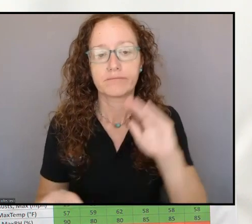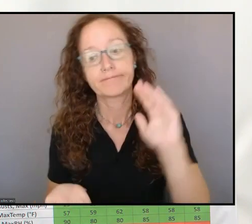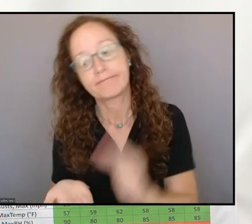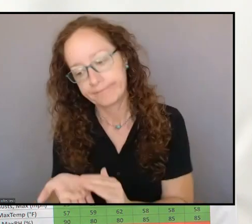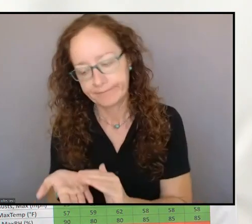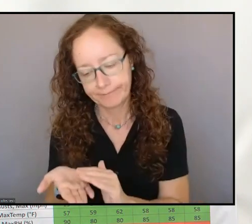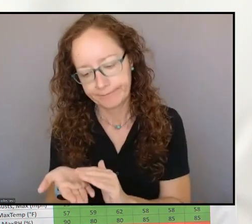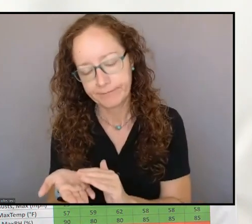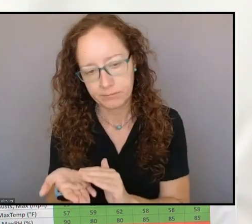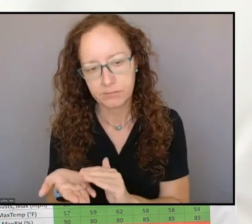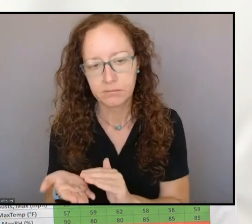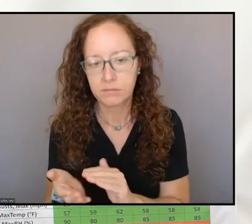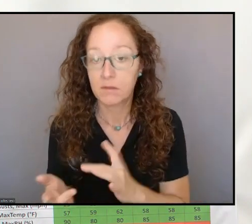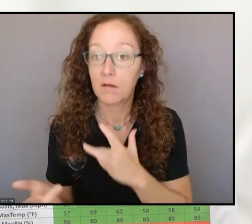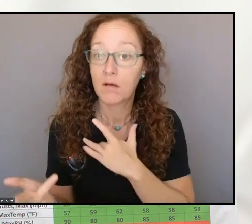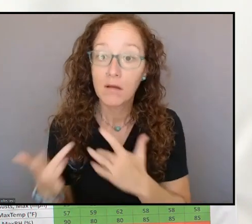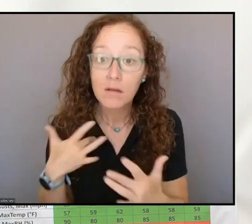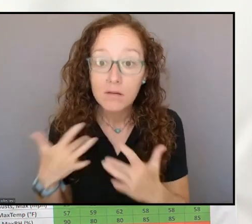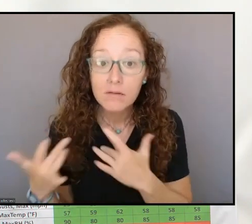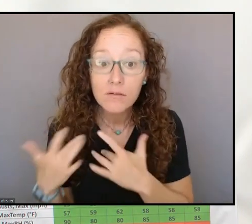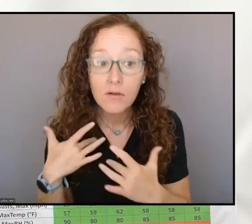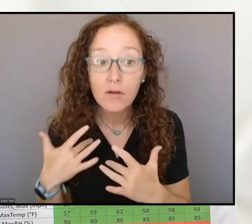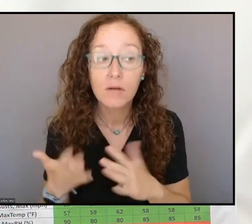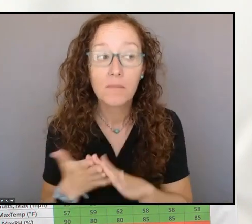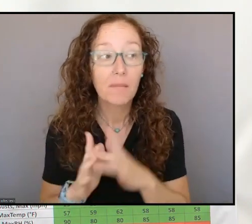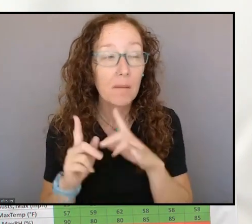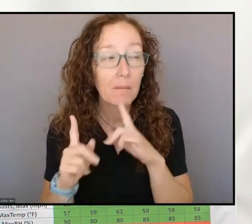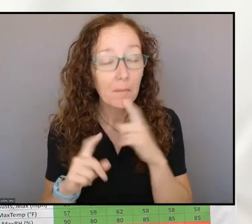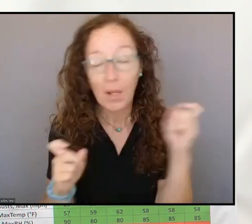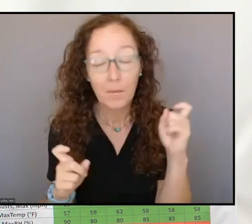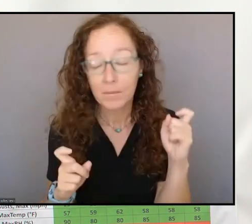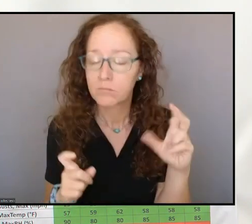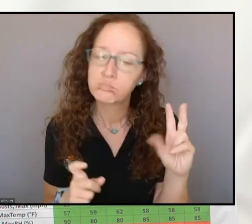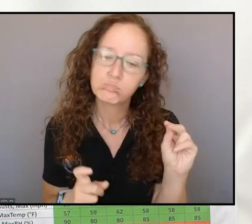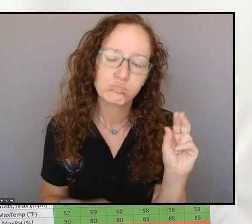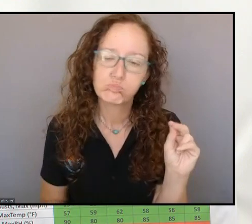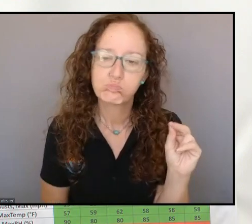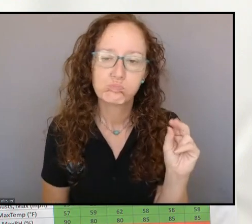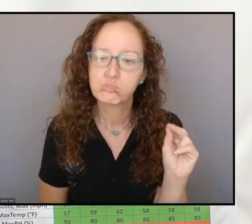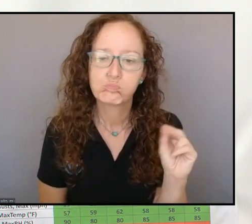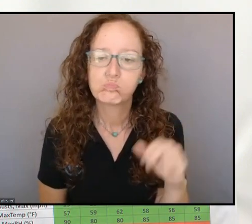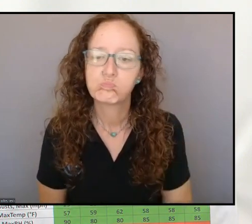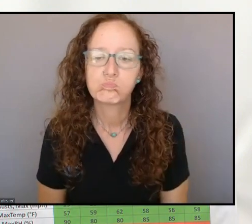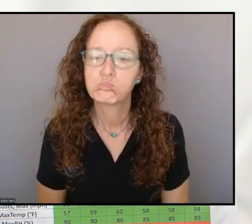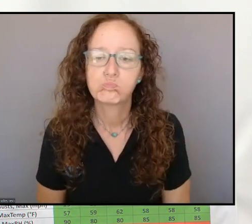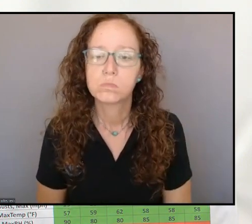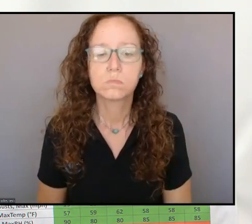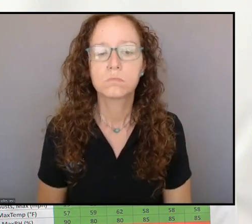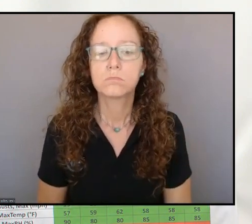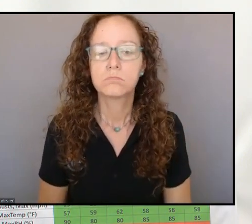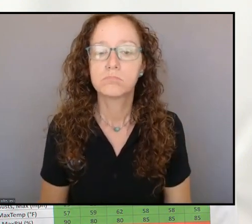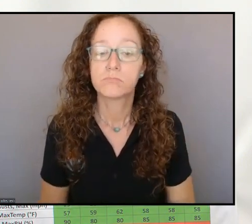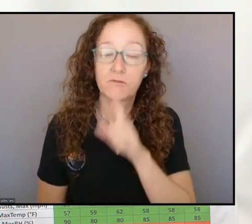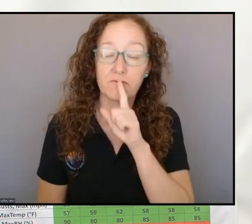know, drying things out quickly, or anything of that nature. Matter of fact I really think over the next week or so